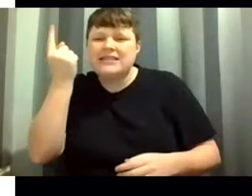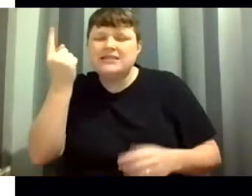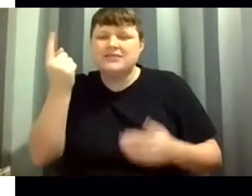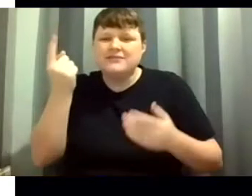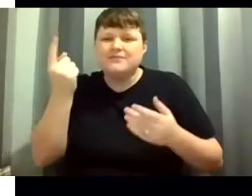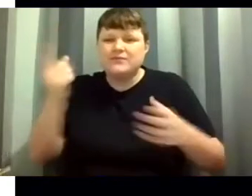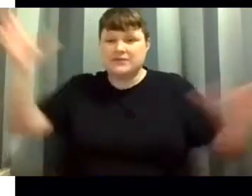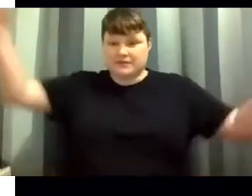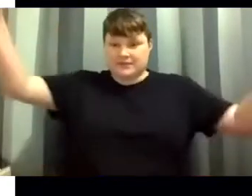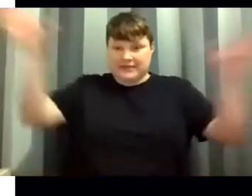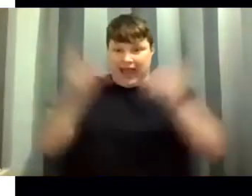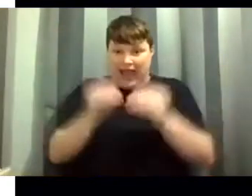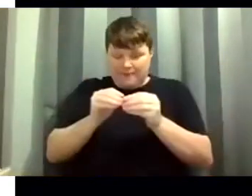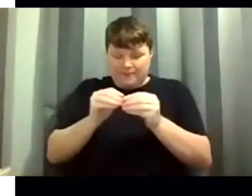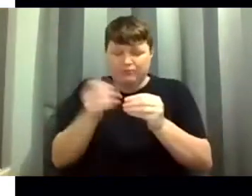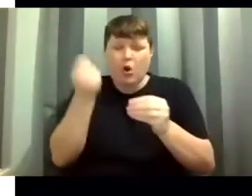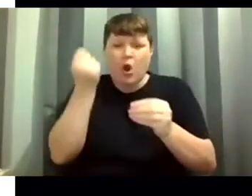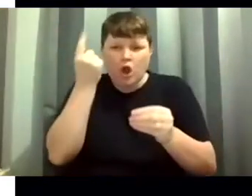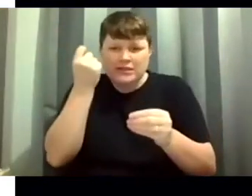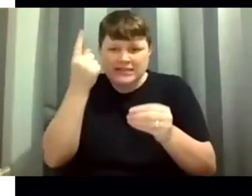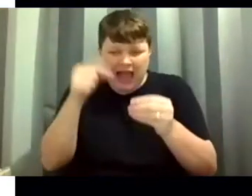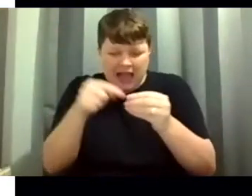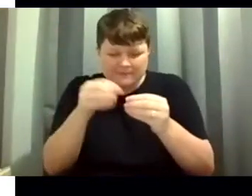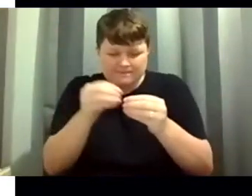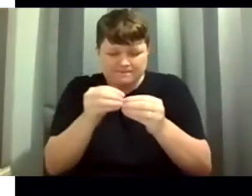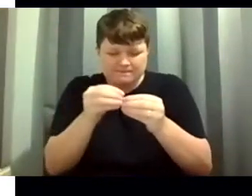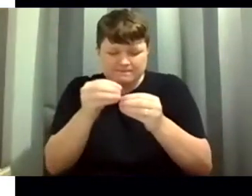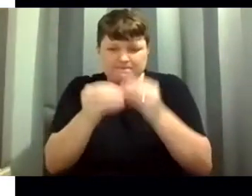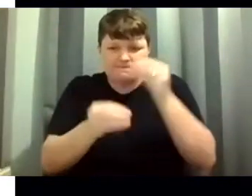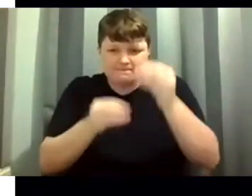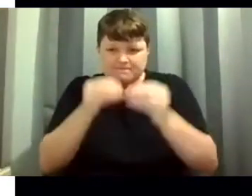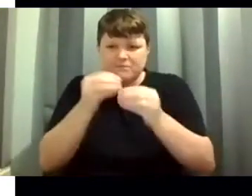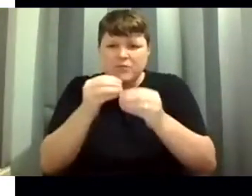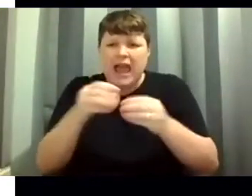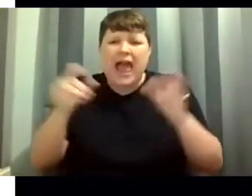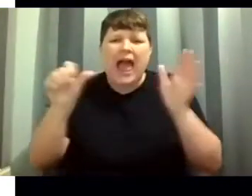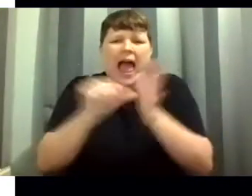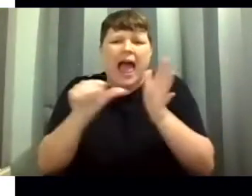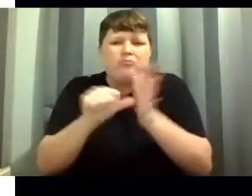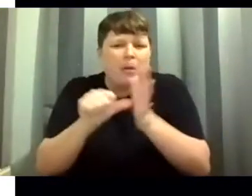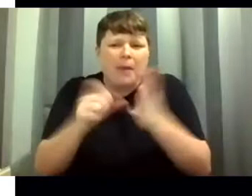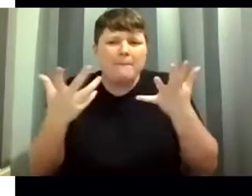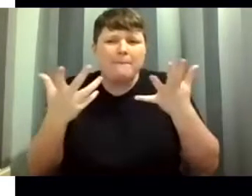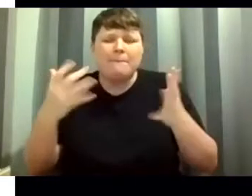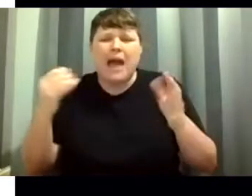combined with an understanding of its likely errors and how all of its errors are interrelated,